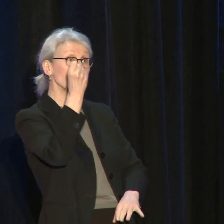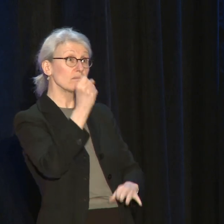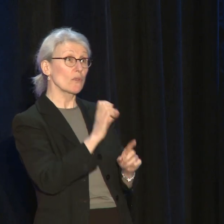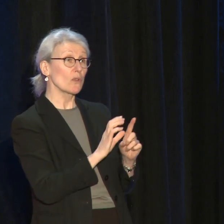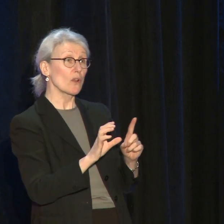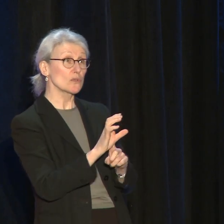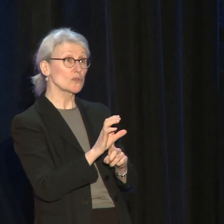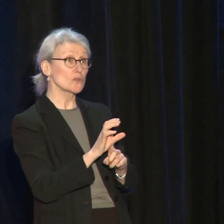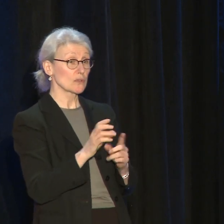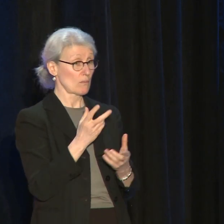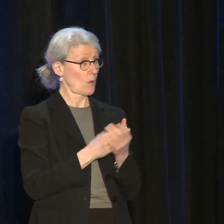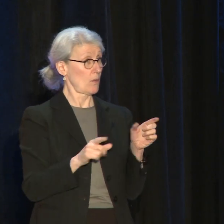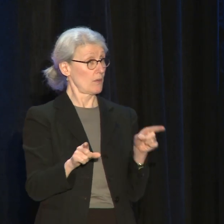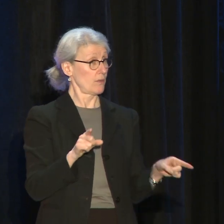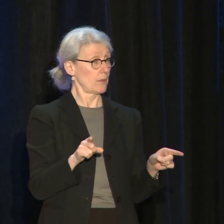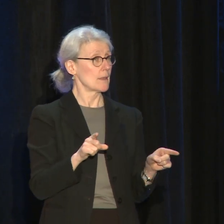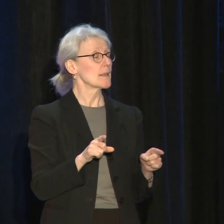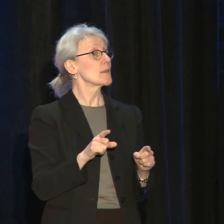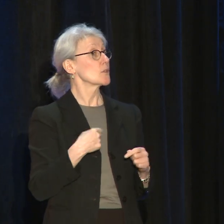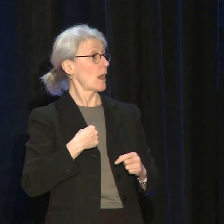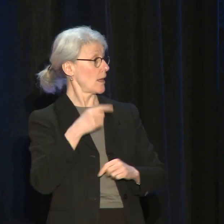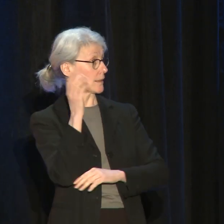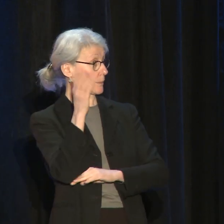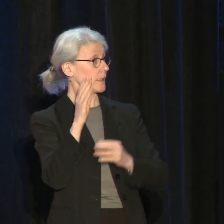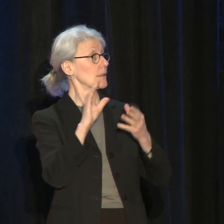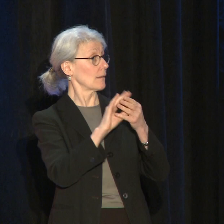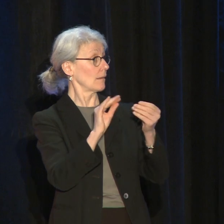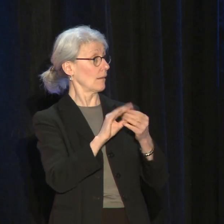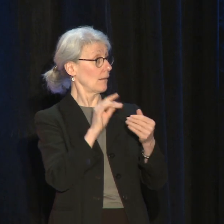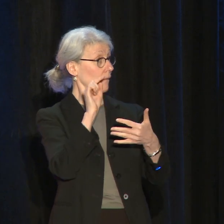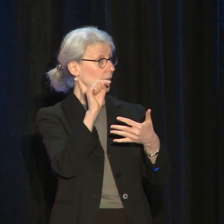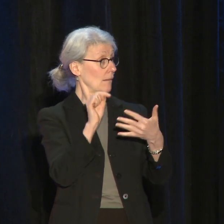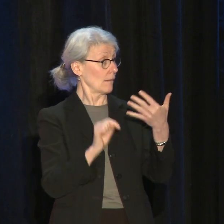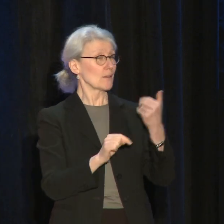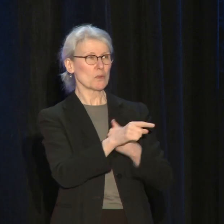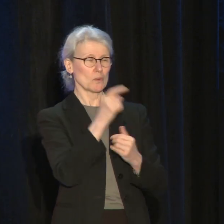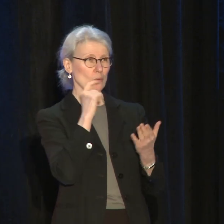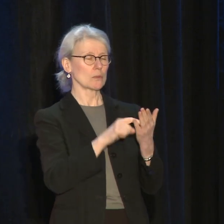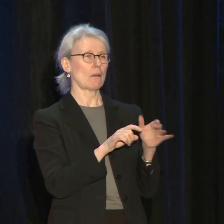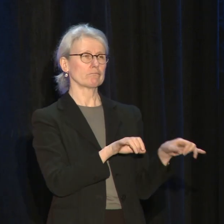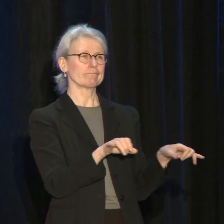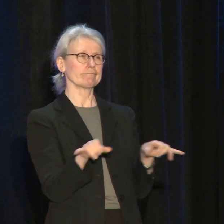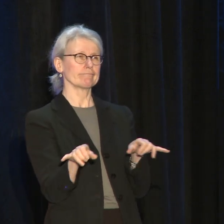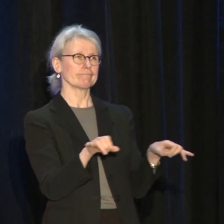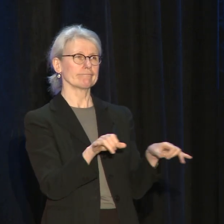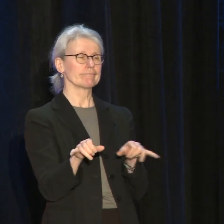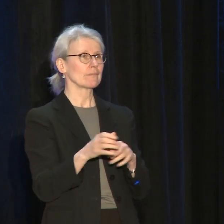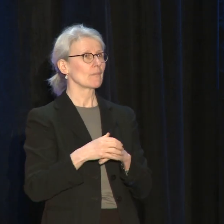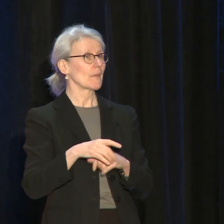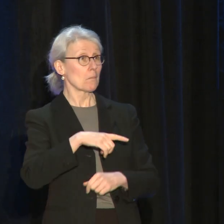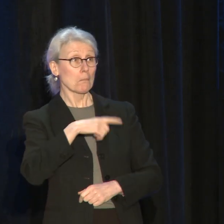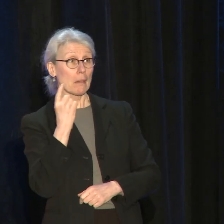hope as I speak you'll hear some of these basic fundamental parallels between how